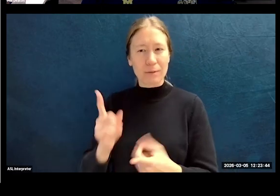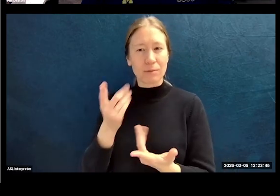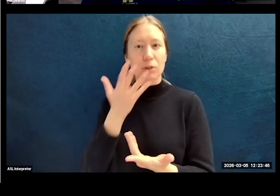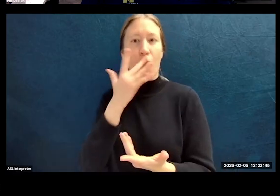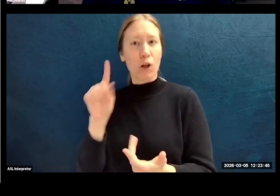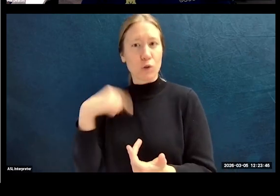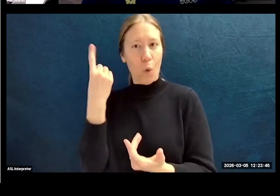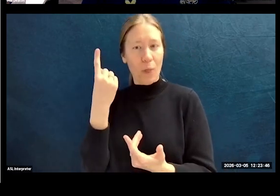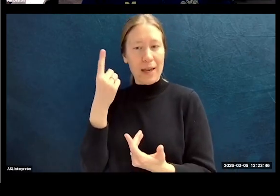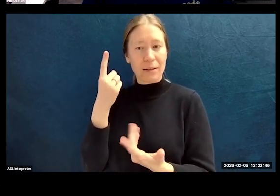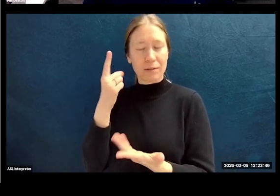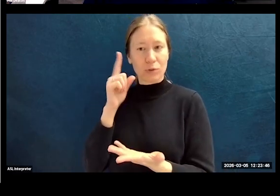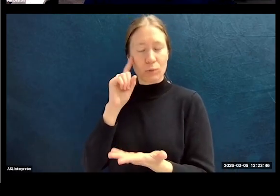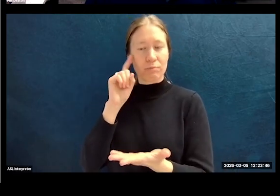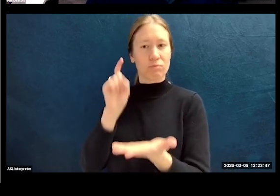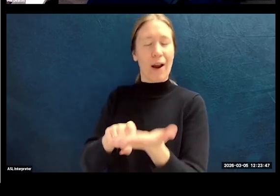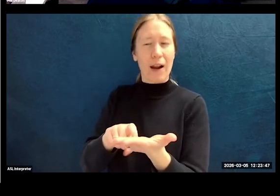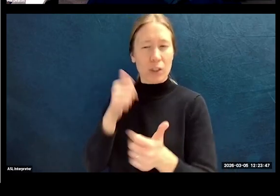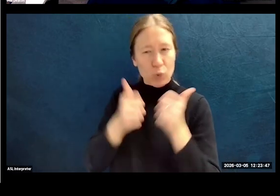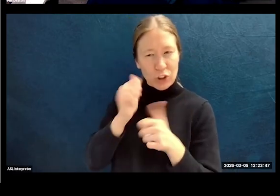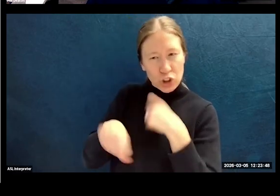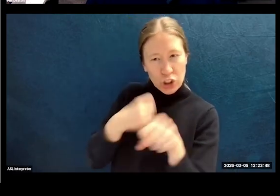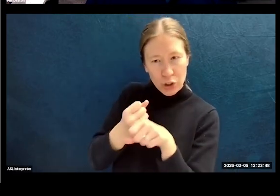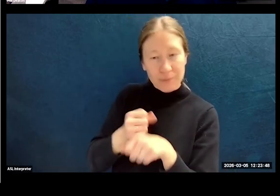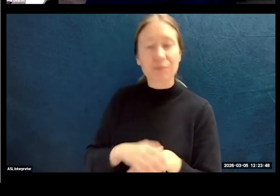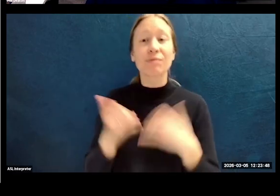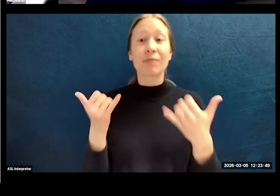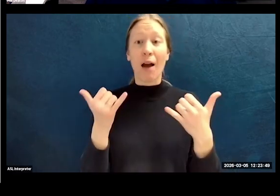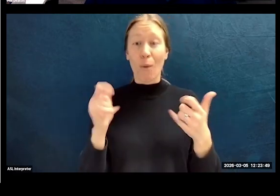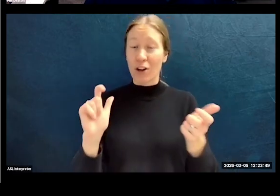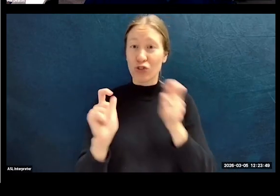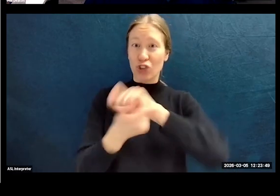Now, if we compare this in a different example, you can see what this might look like